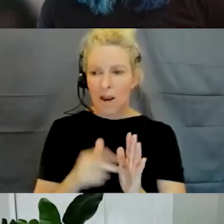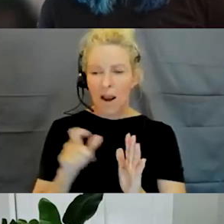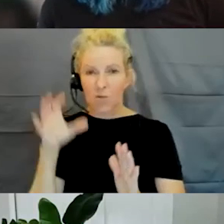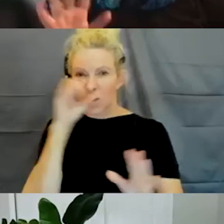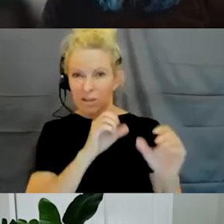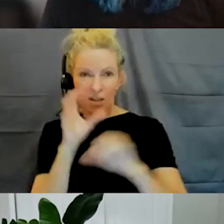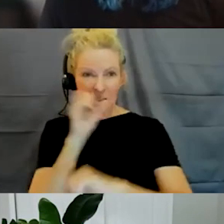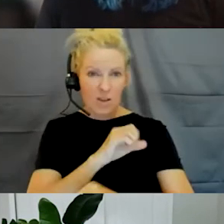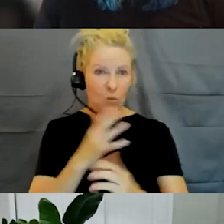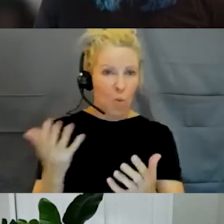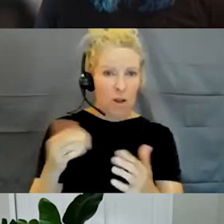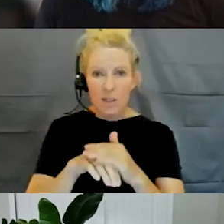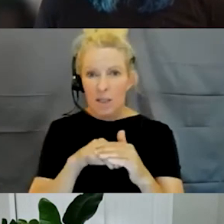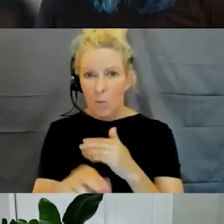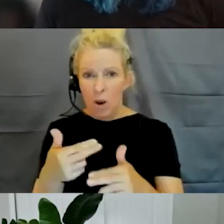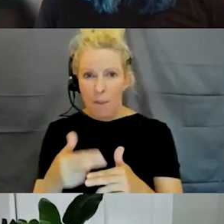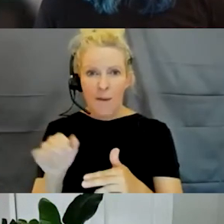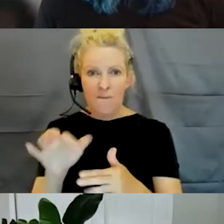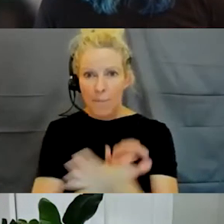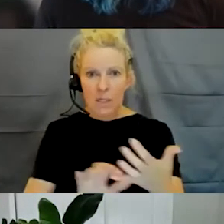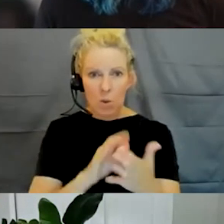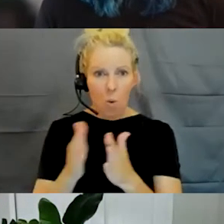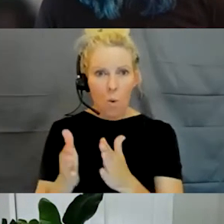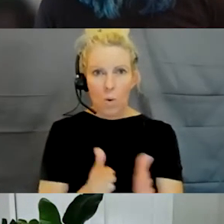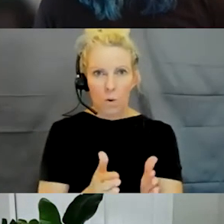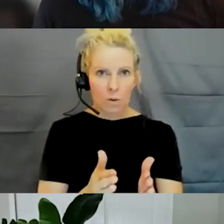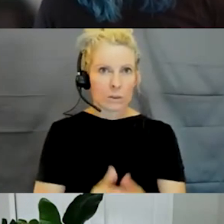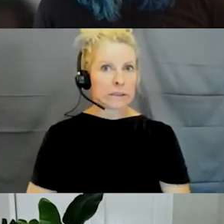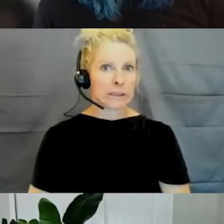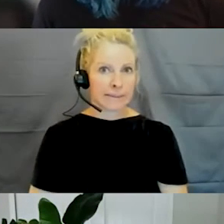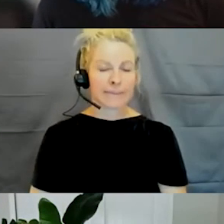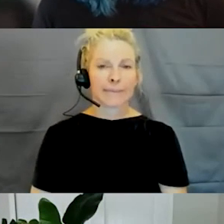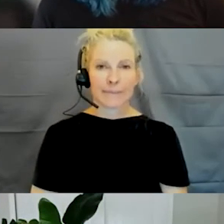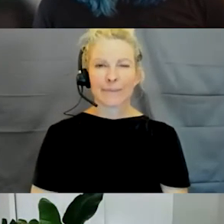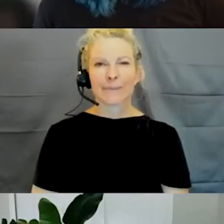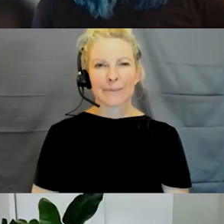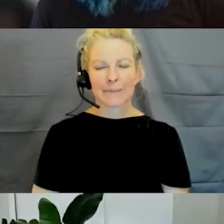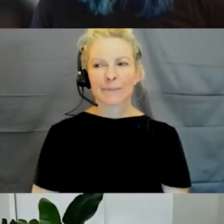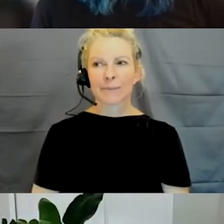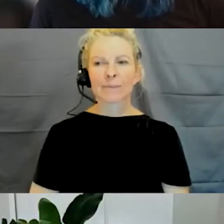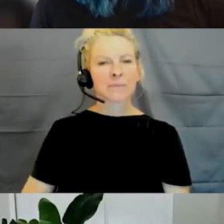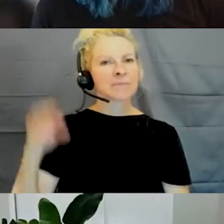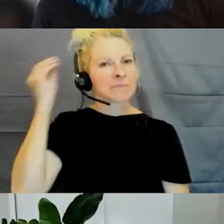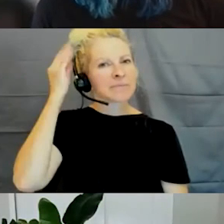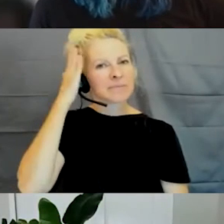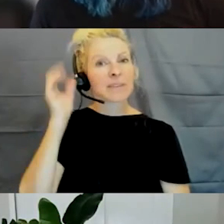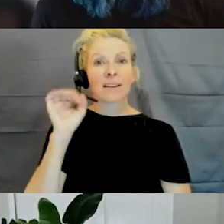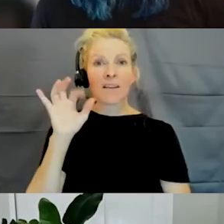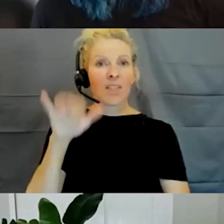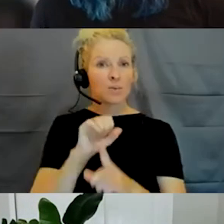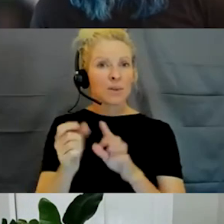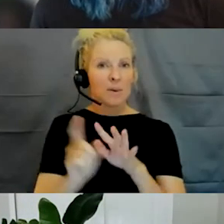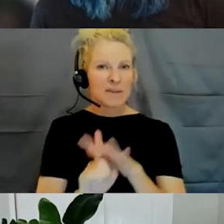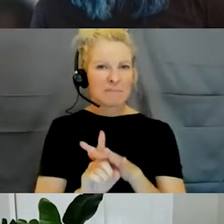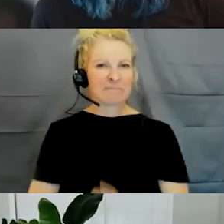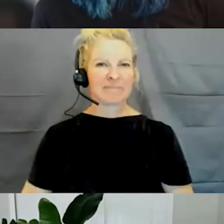name is if you mix the order of that. That is the one thing I would keep in mind if that comes up.